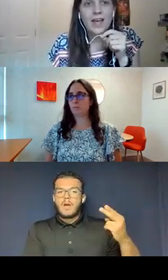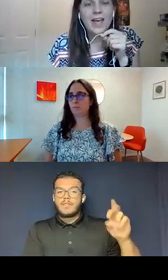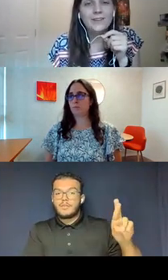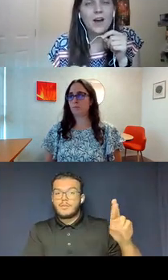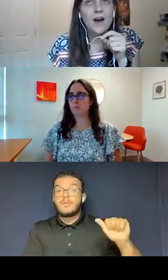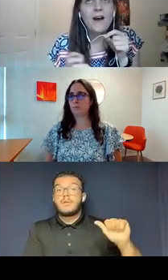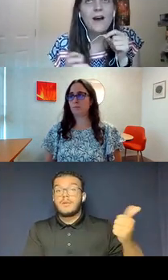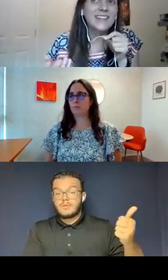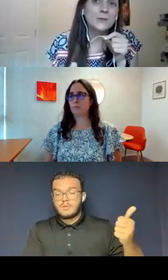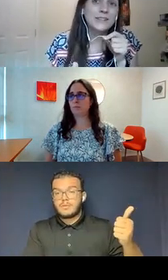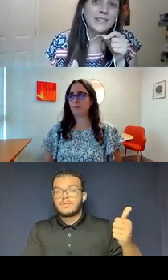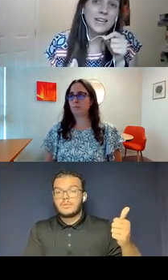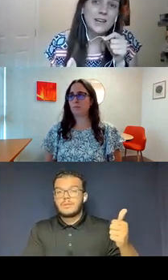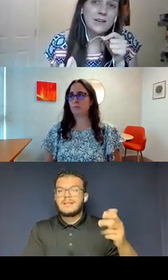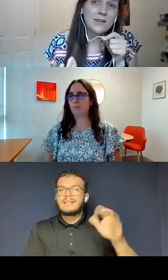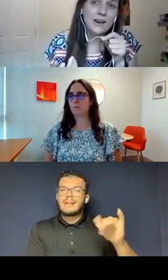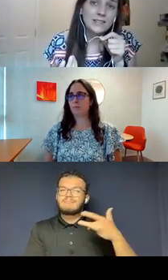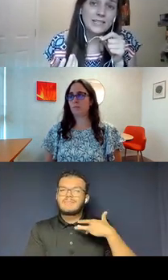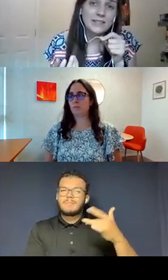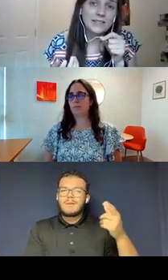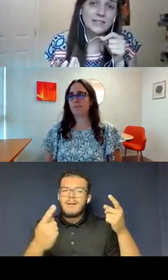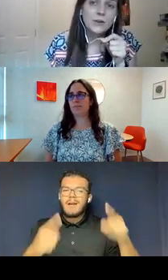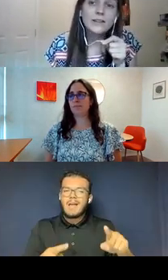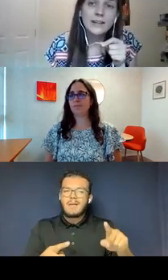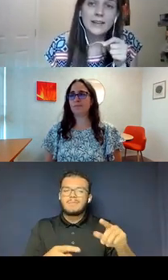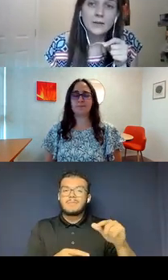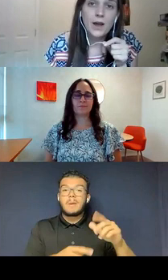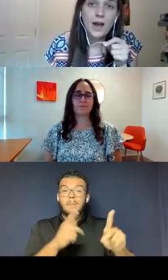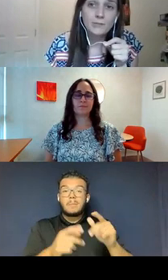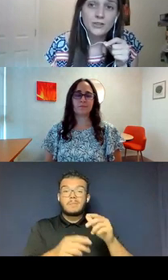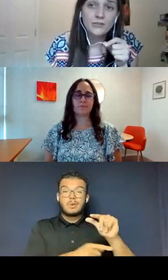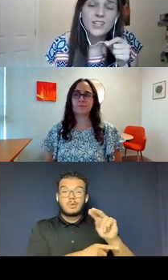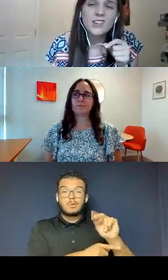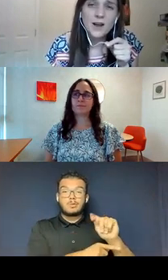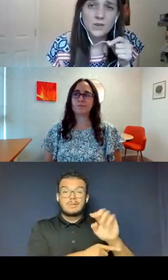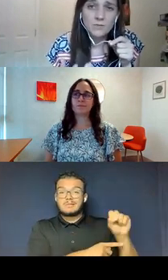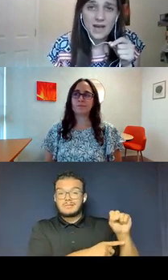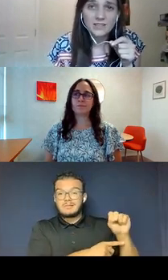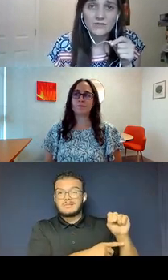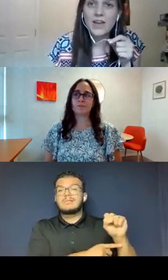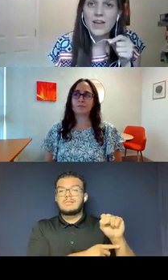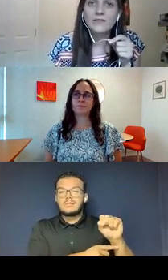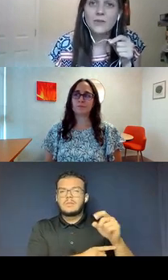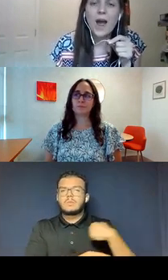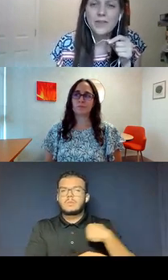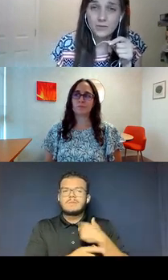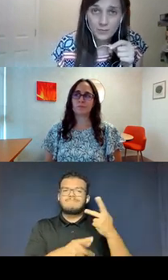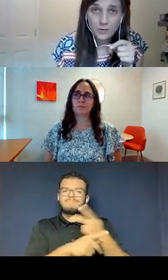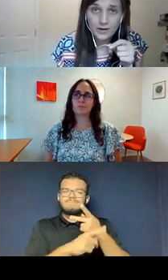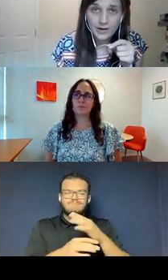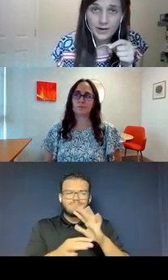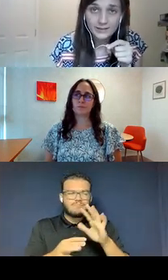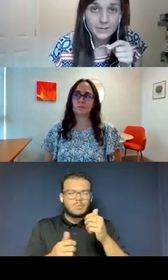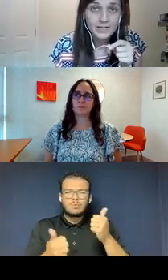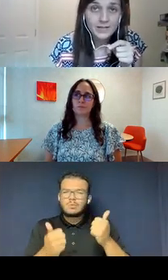And oftentimes we see grantees struggling to figure out the best fit for why they're reporting somebody